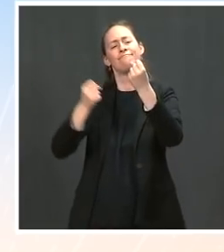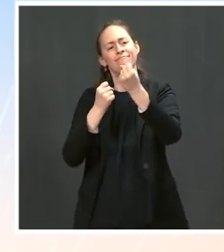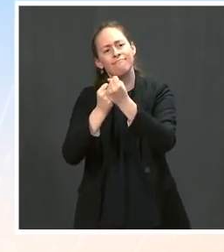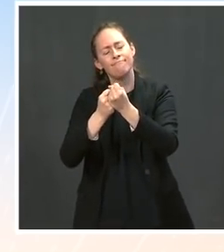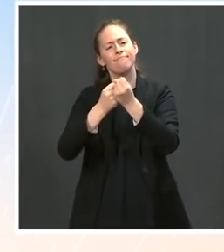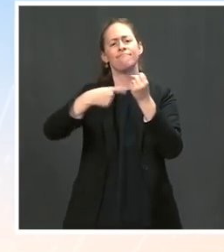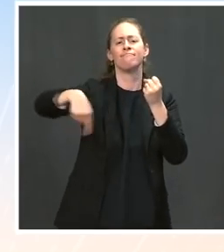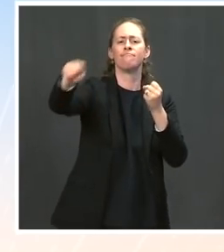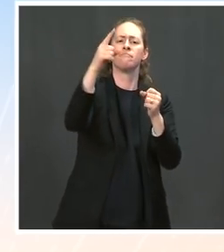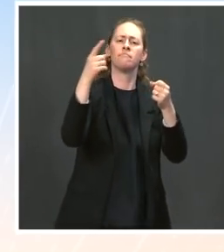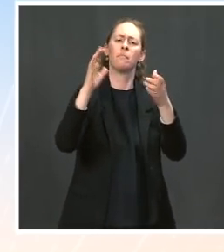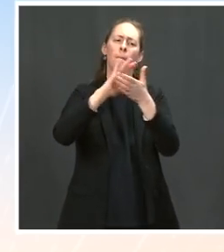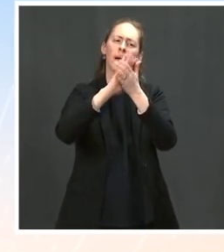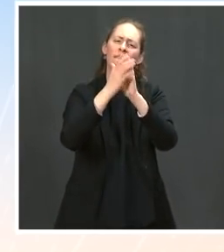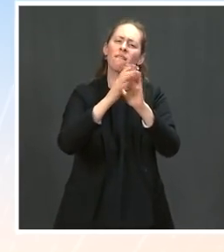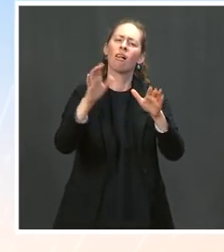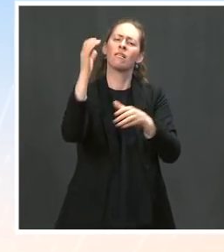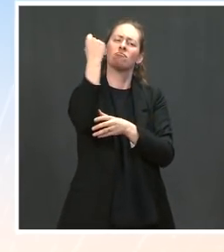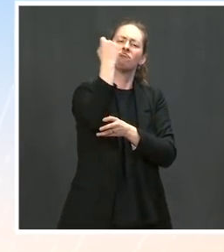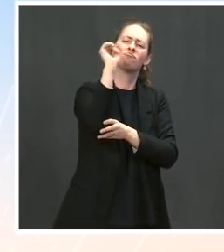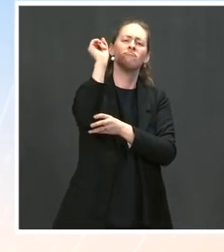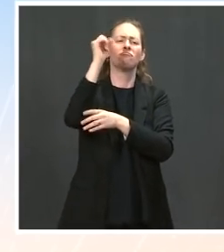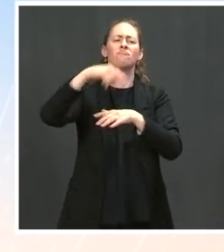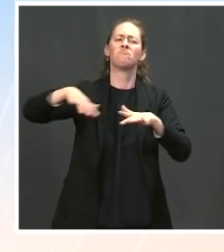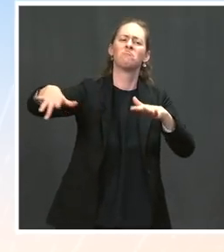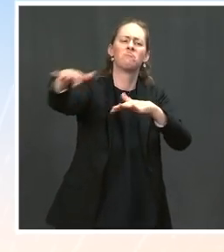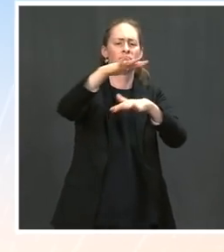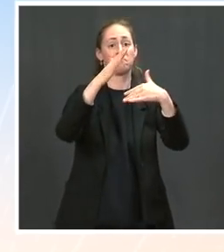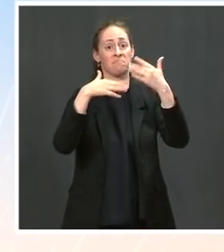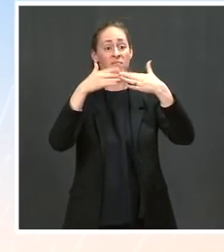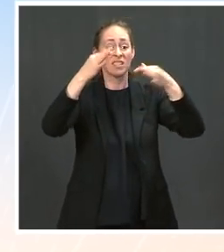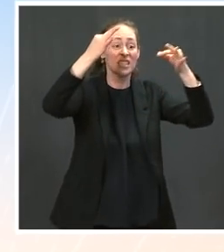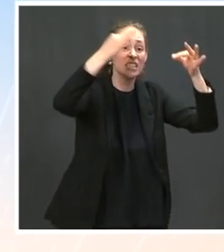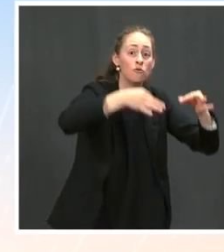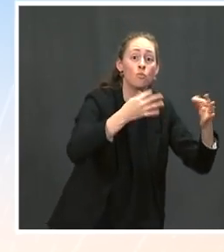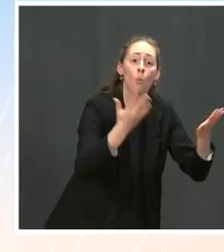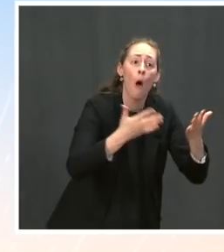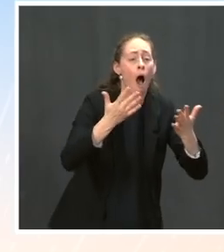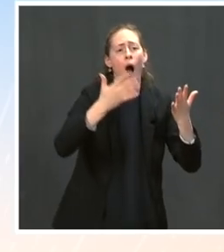That will be his point of view, regardless of the outcome. That is what we've been communicating publicly,